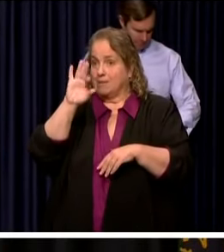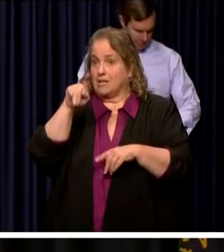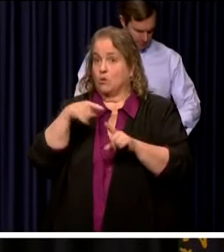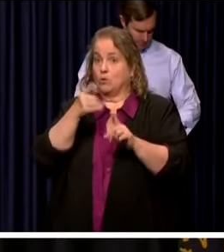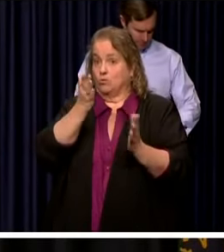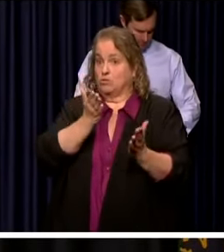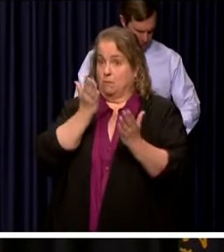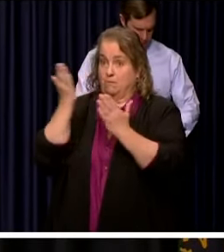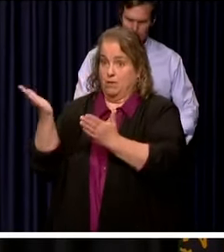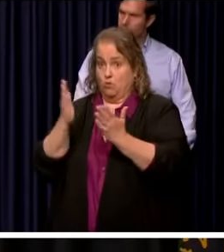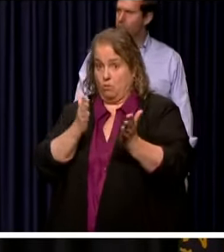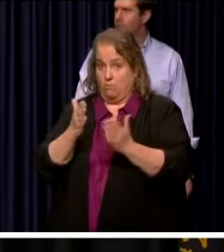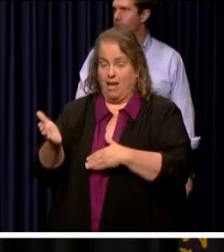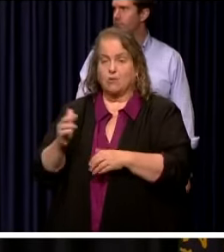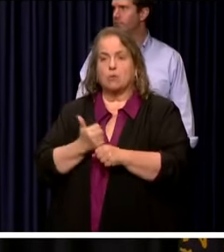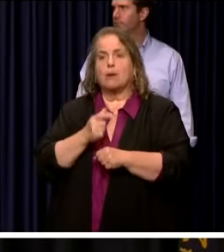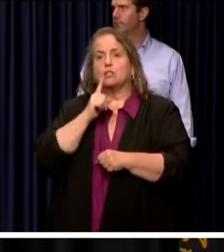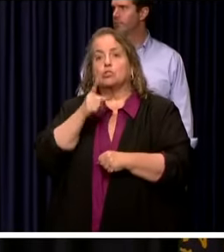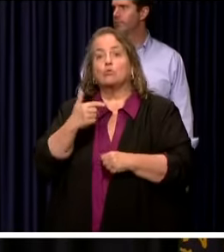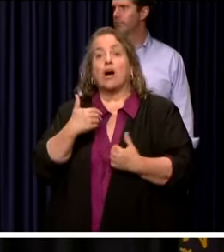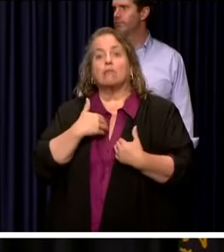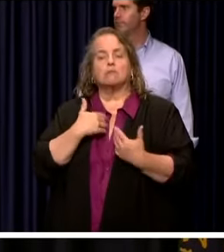QUICKEST WAY. THANK YOU.